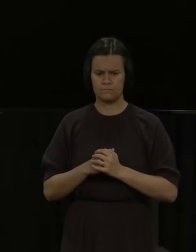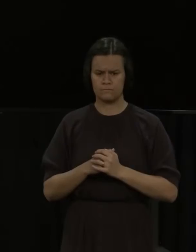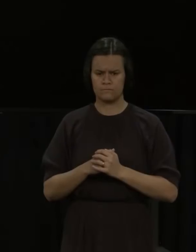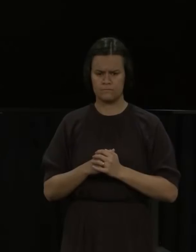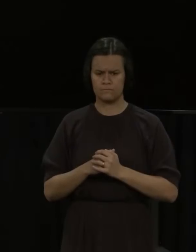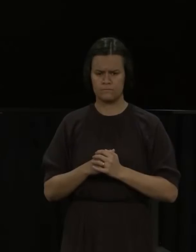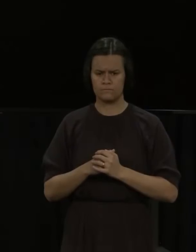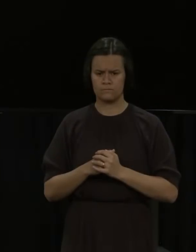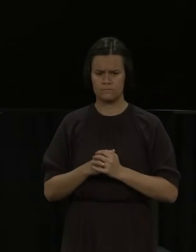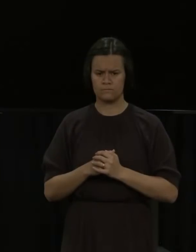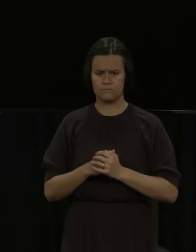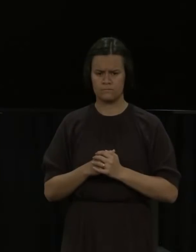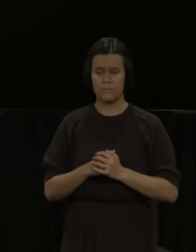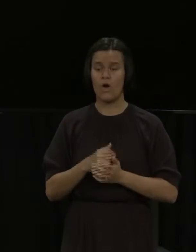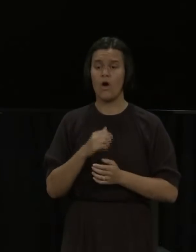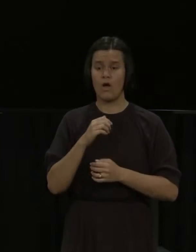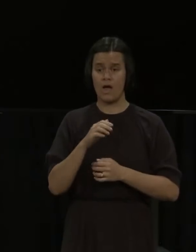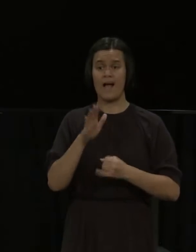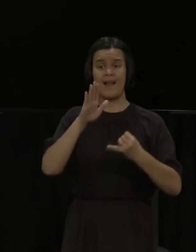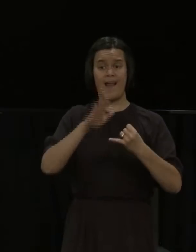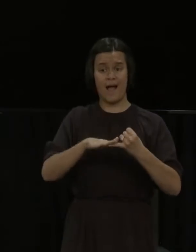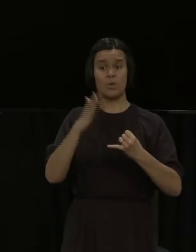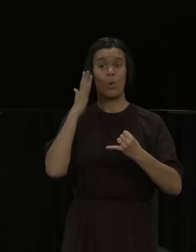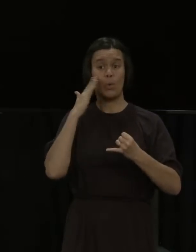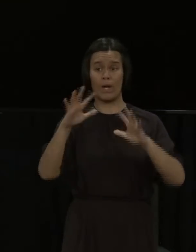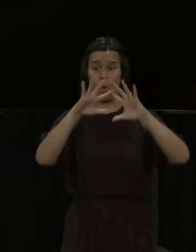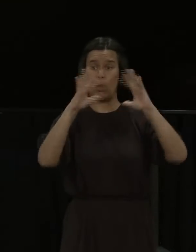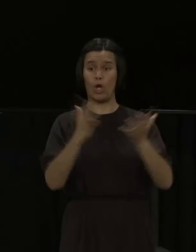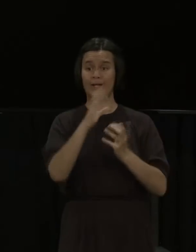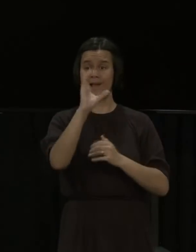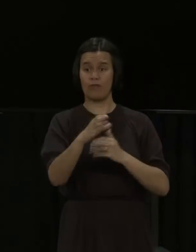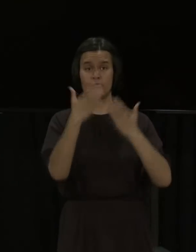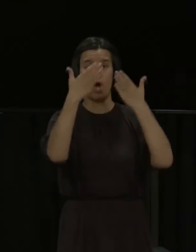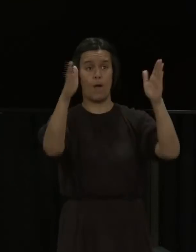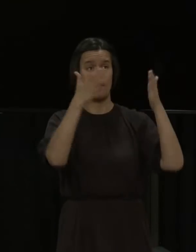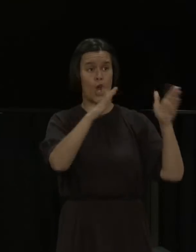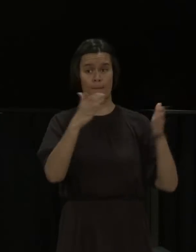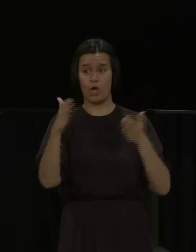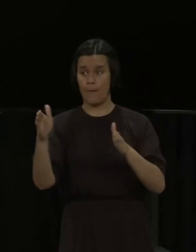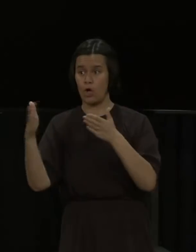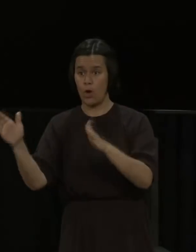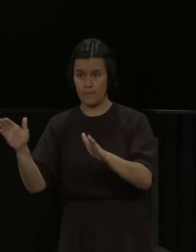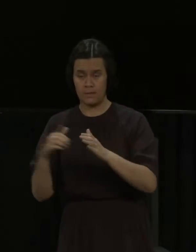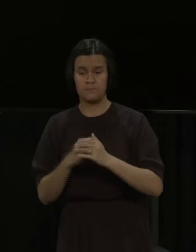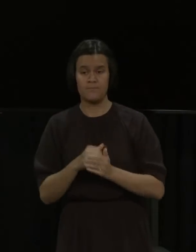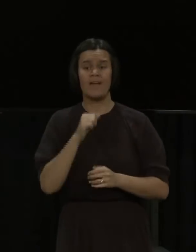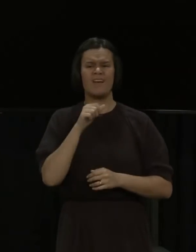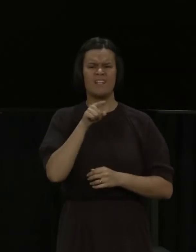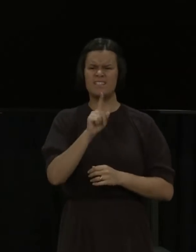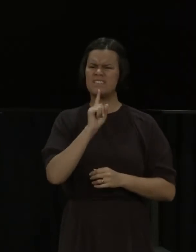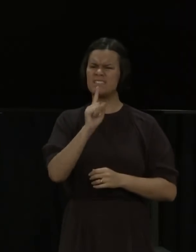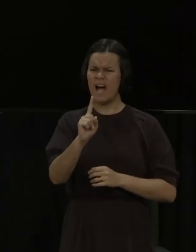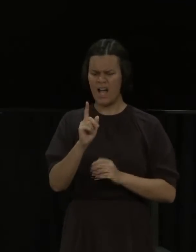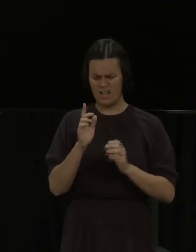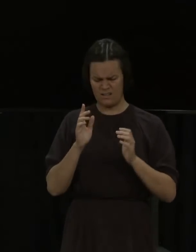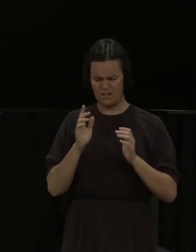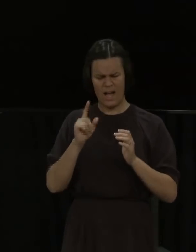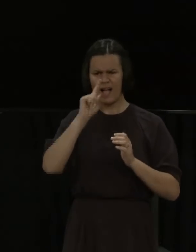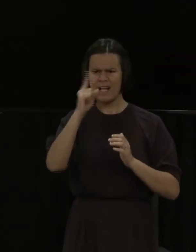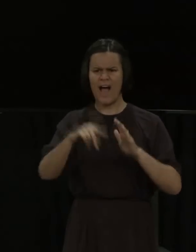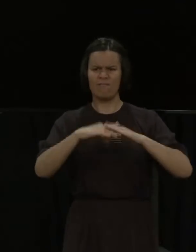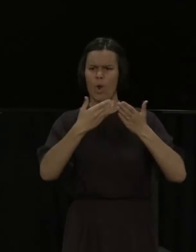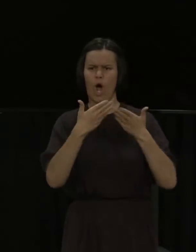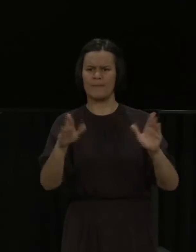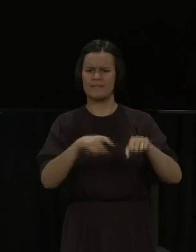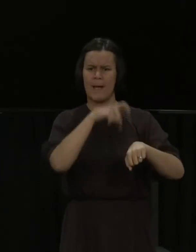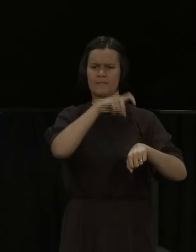If we do with step 3 -